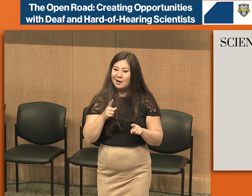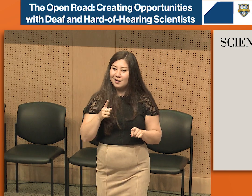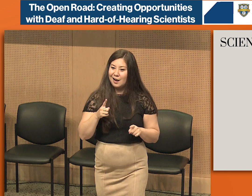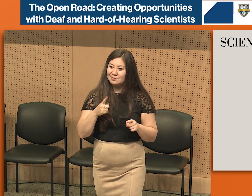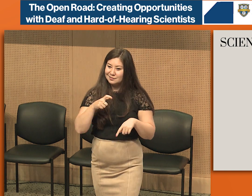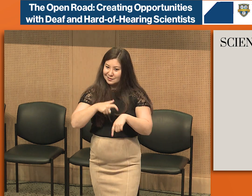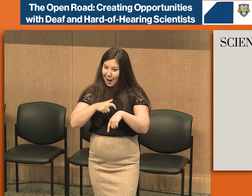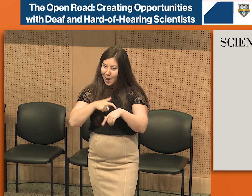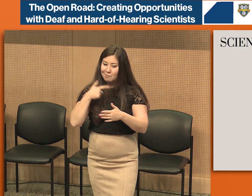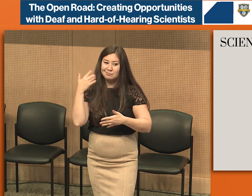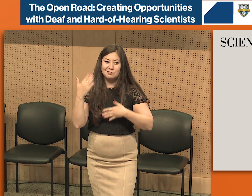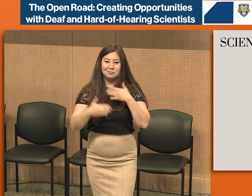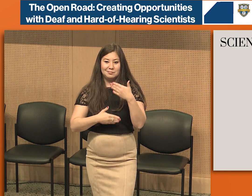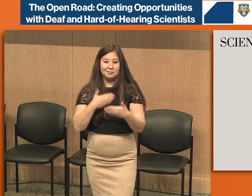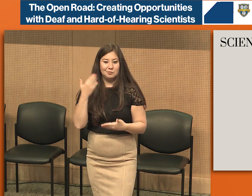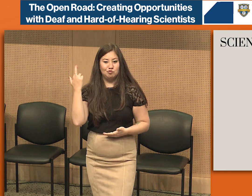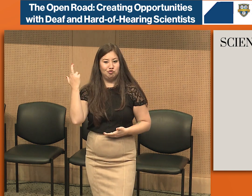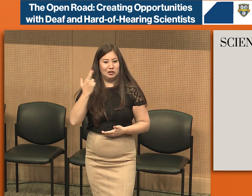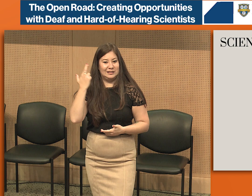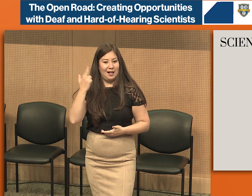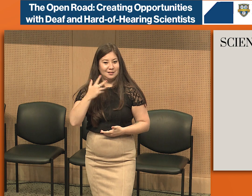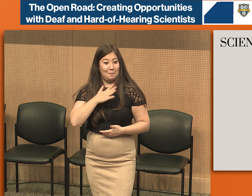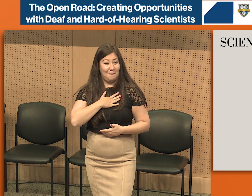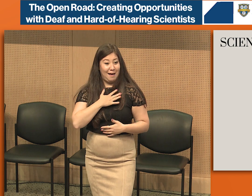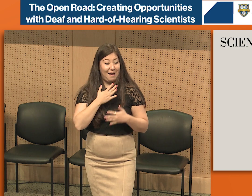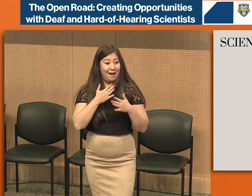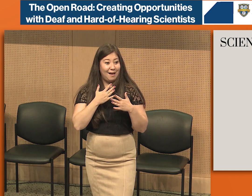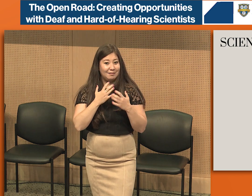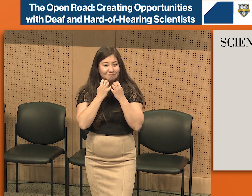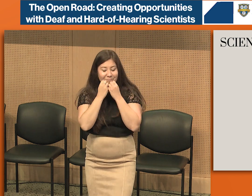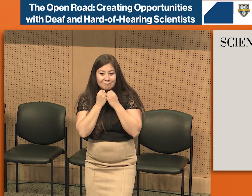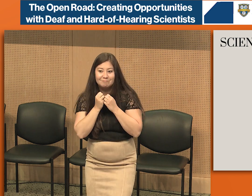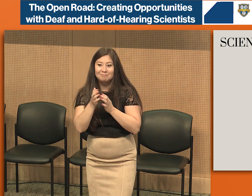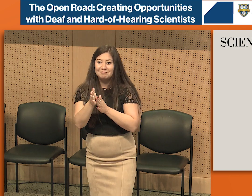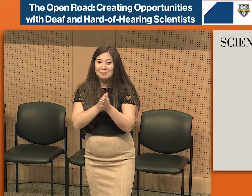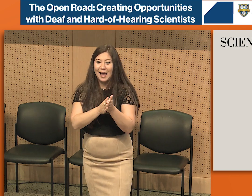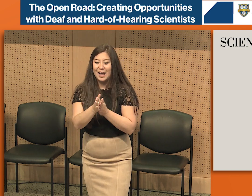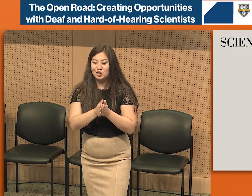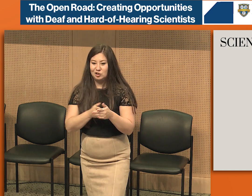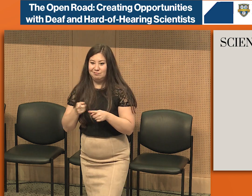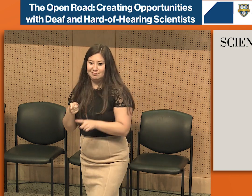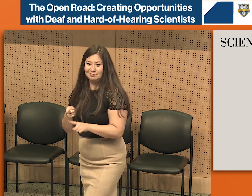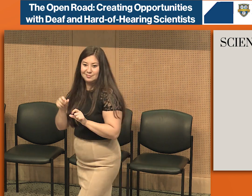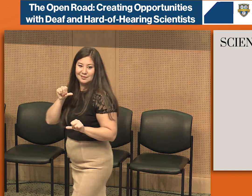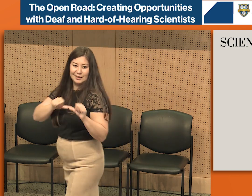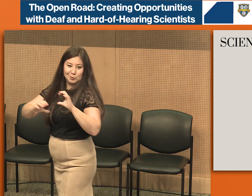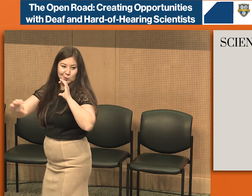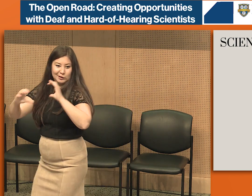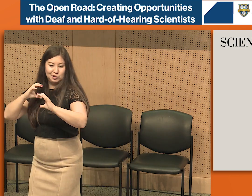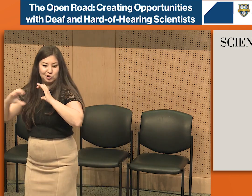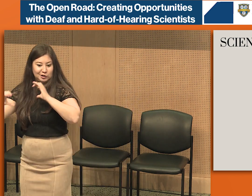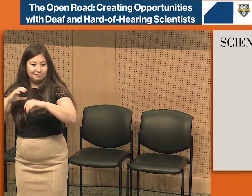But over time, I came to realize that what I really valued was being able to communicate